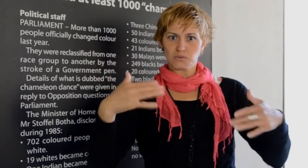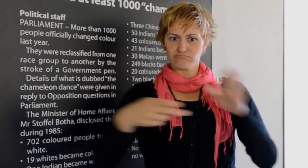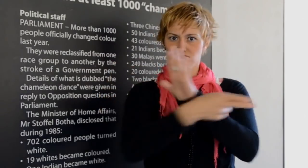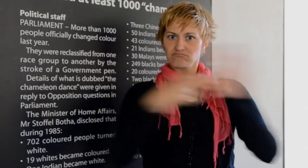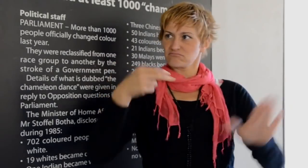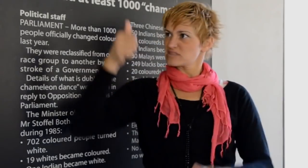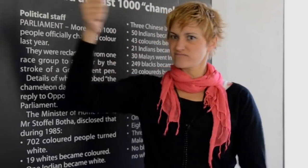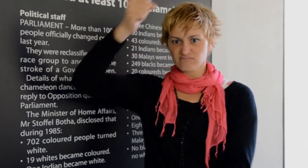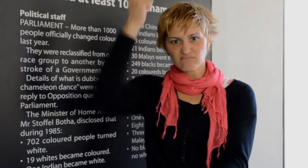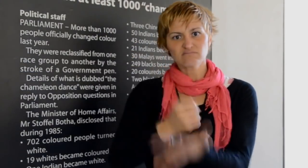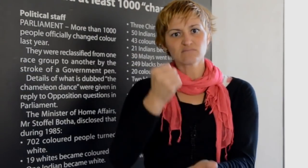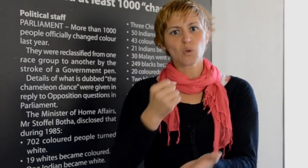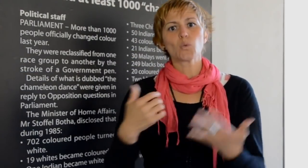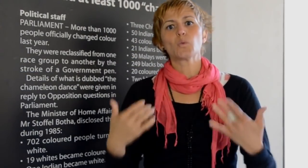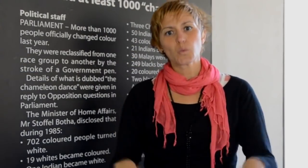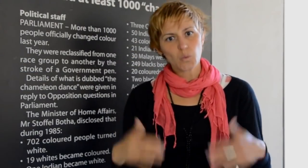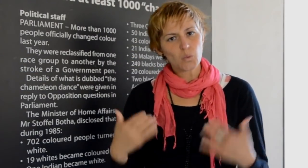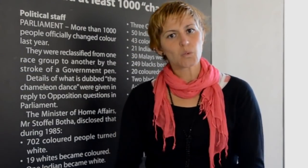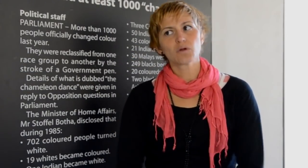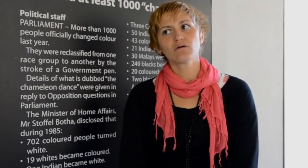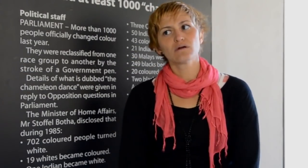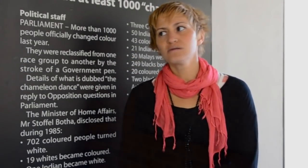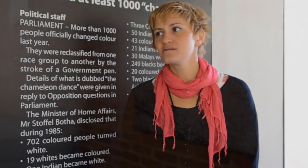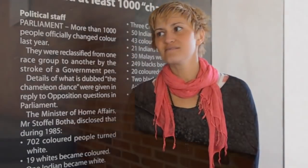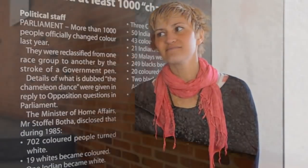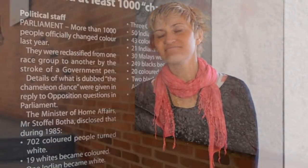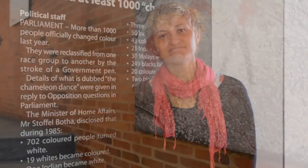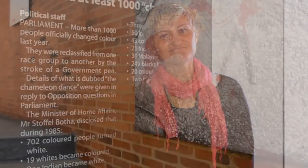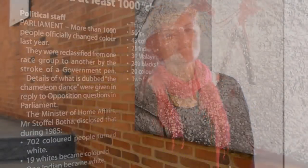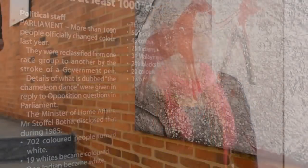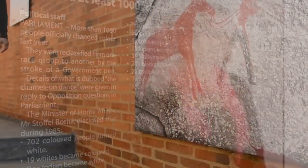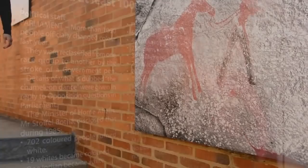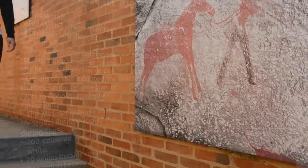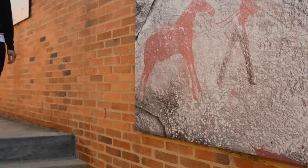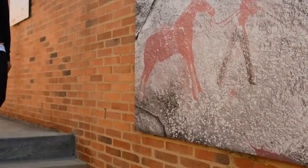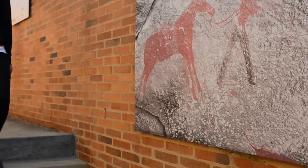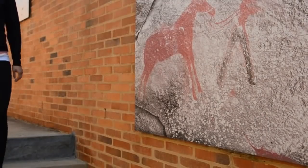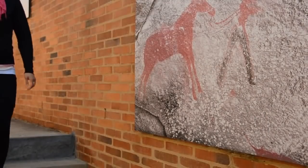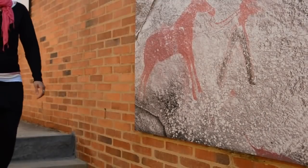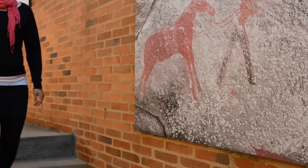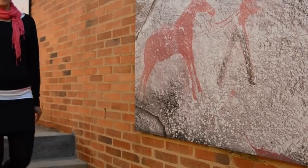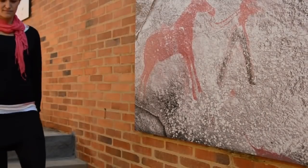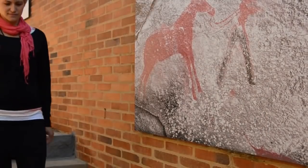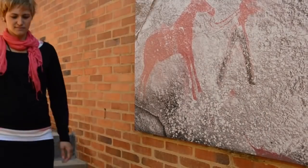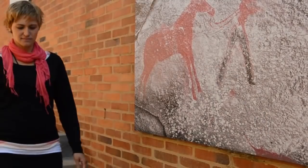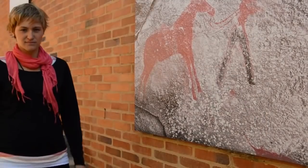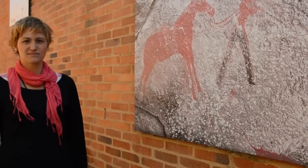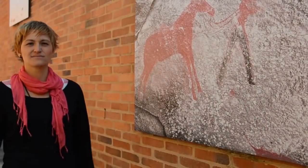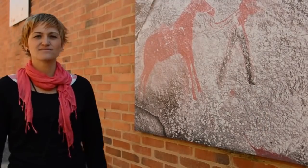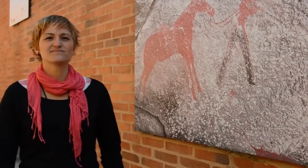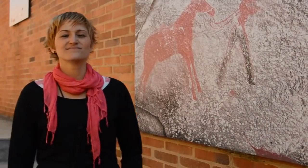Imagine the outcome.